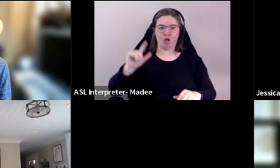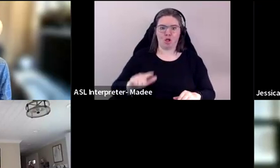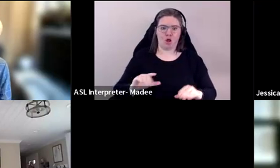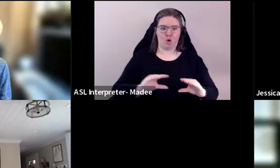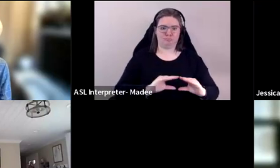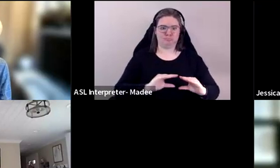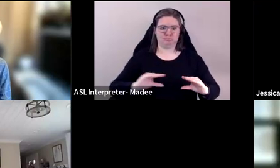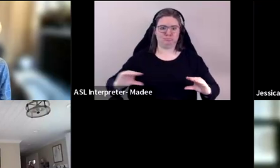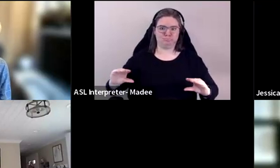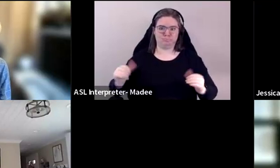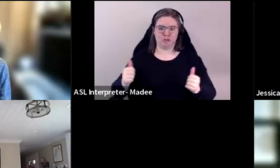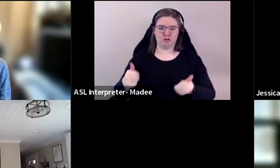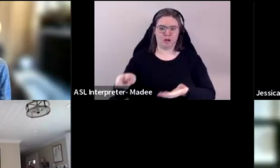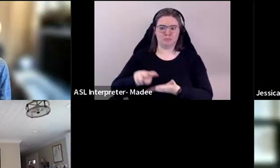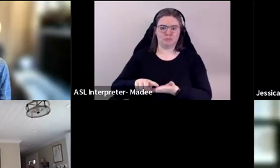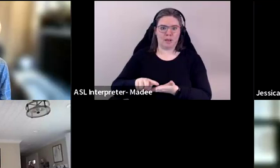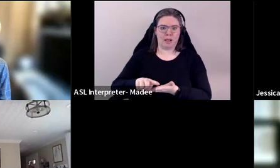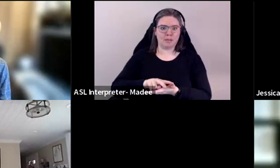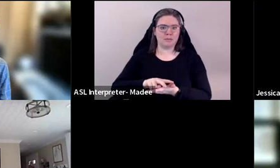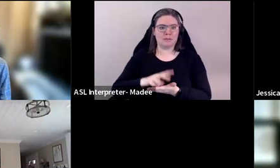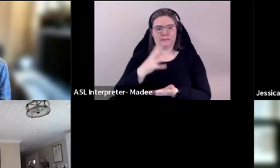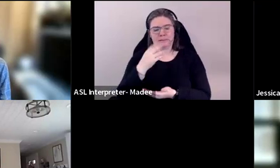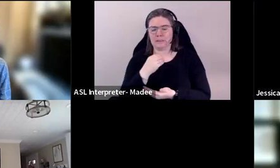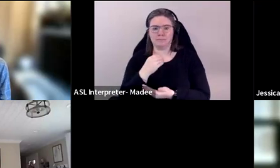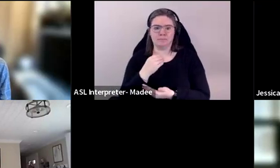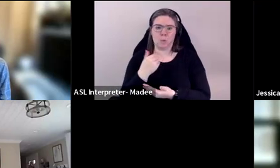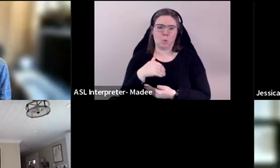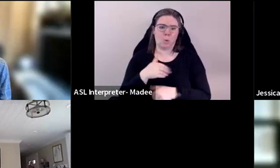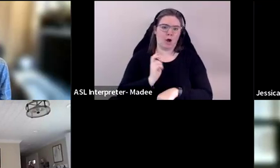Theresa Martinosky: So we're slowly trying to build some conversation around that to encourage